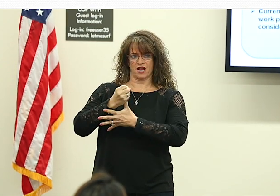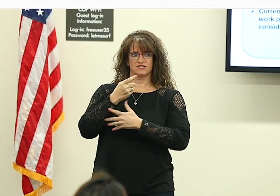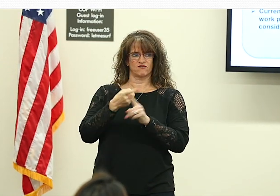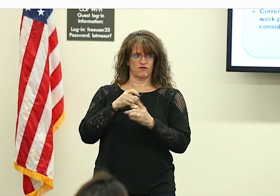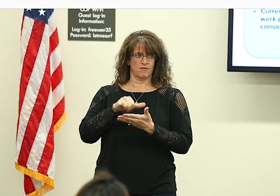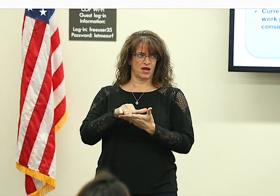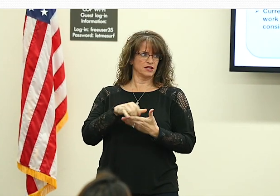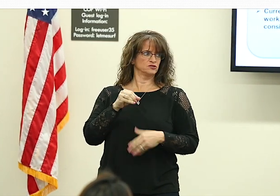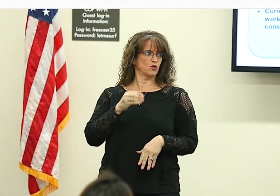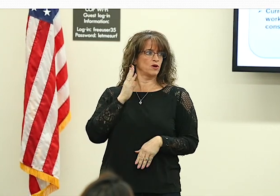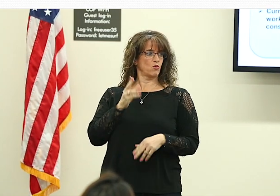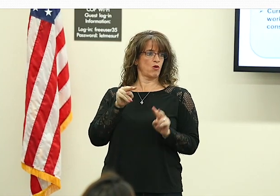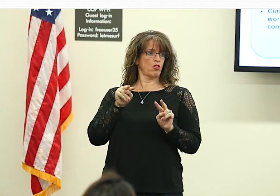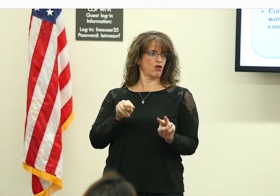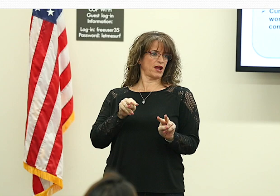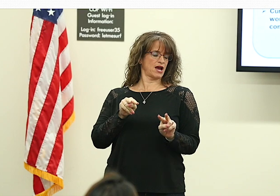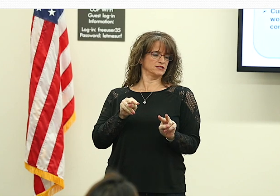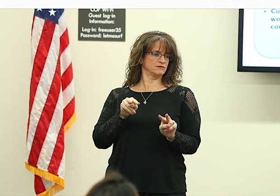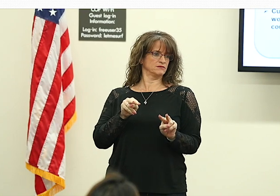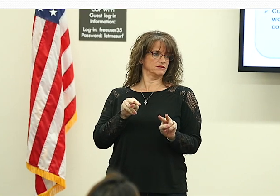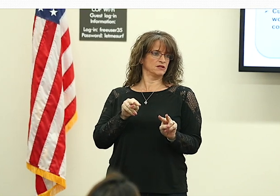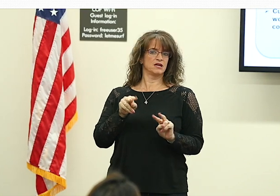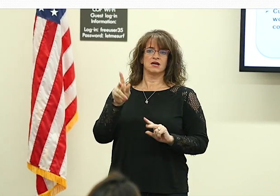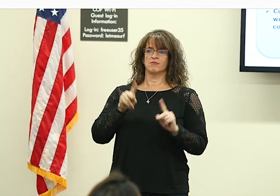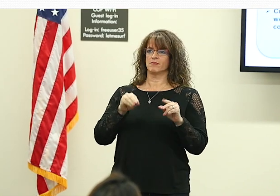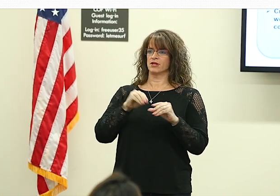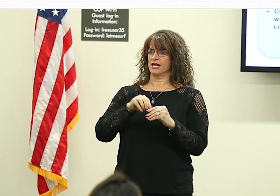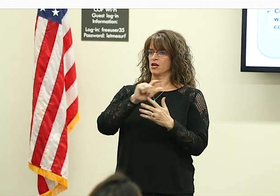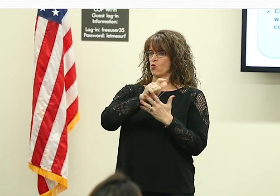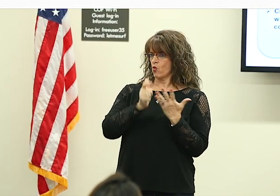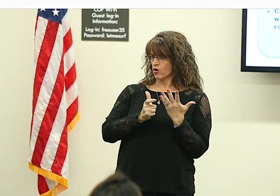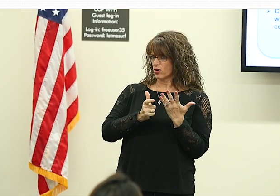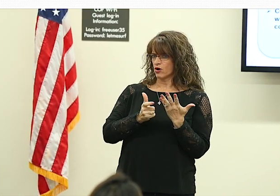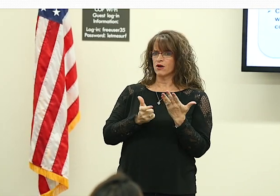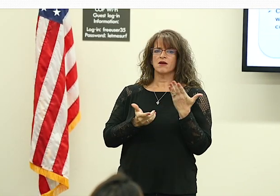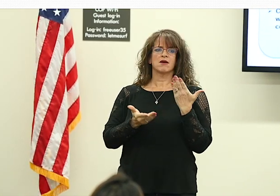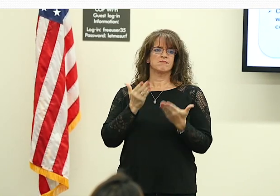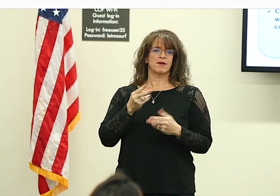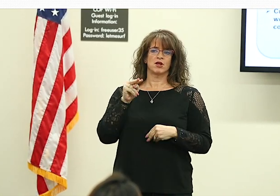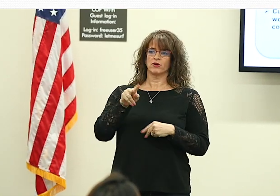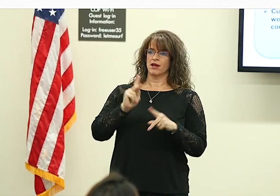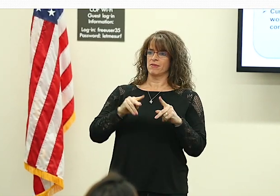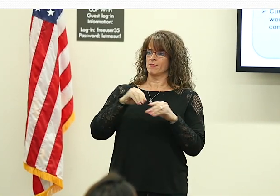so that we will look at people in order. We will probably look at people in groups of 50.